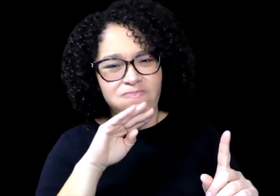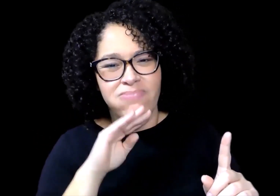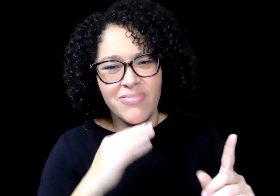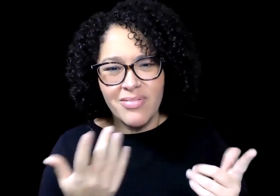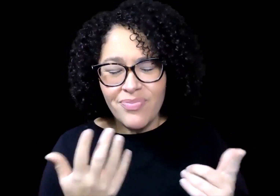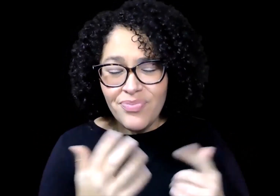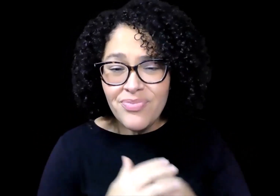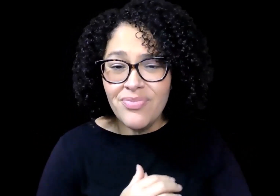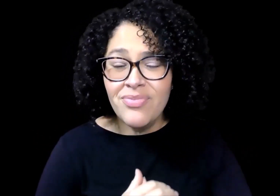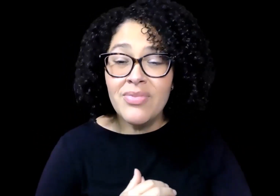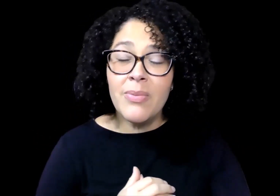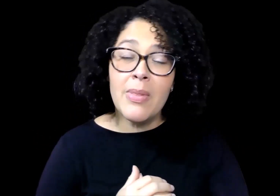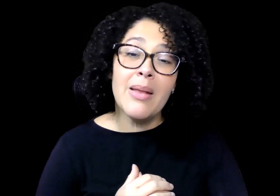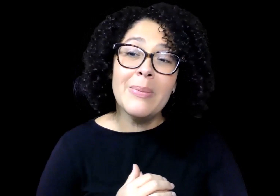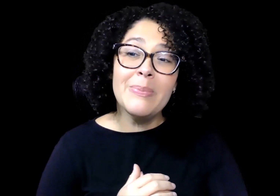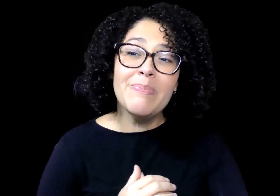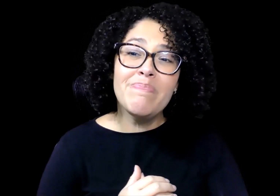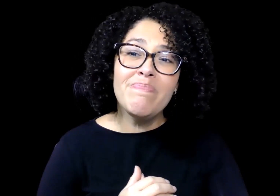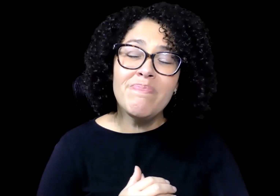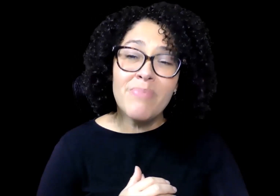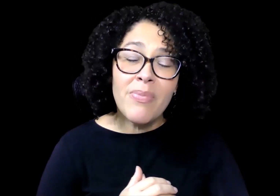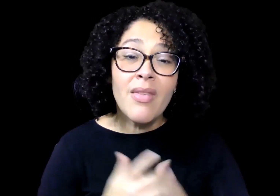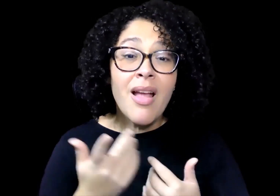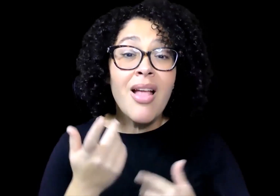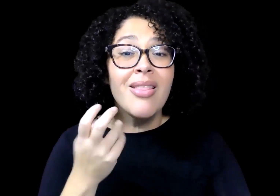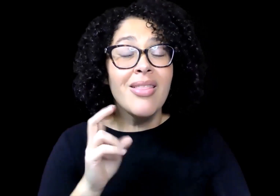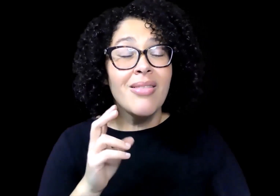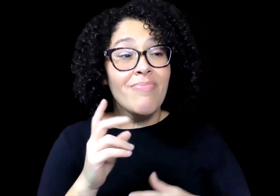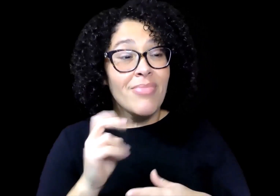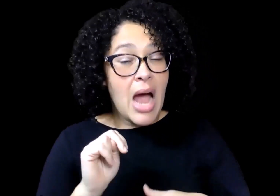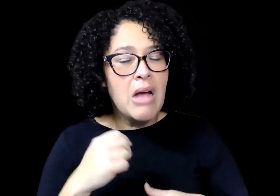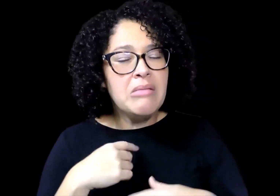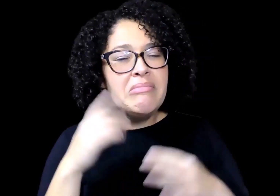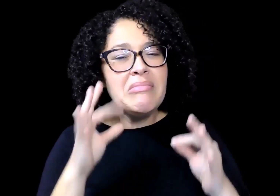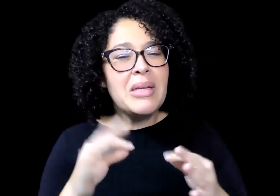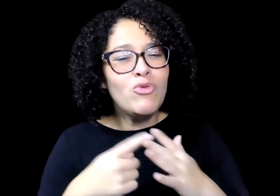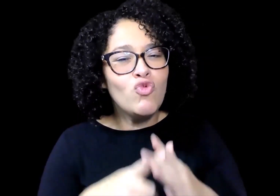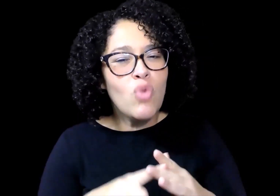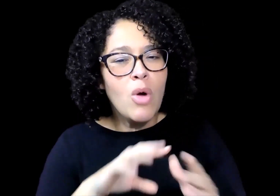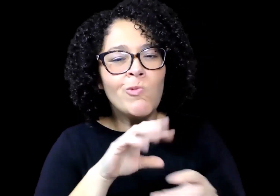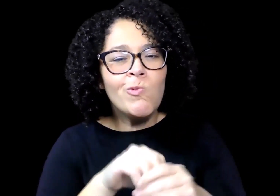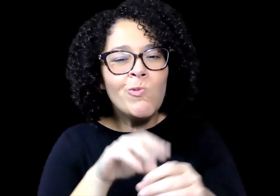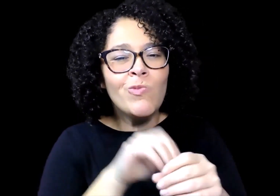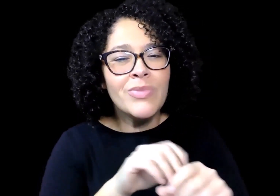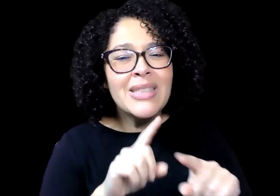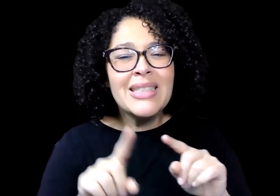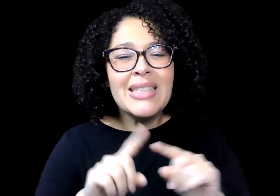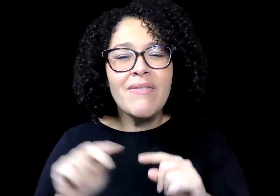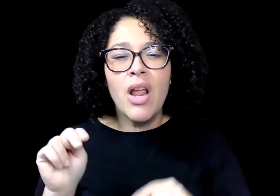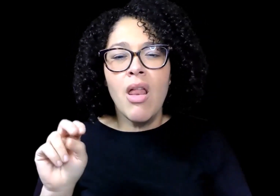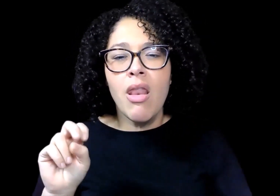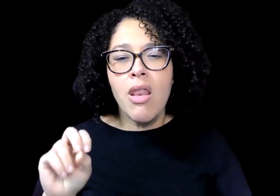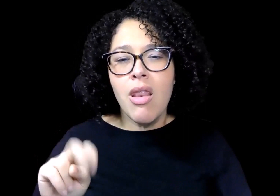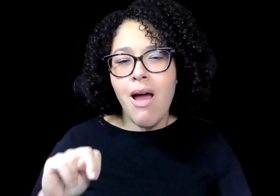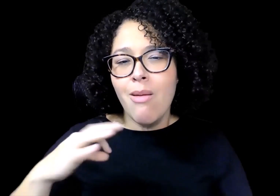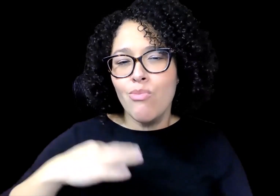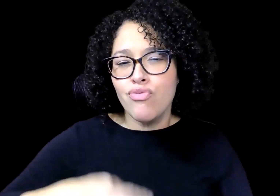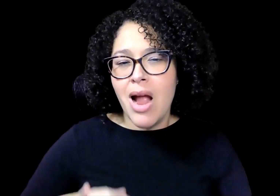but I'll always look back on that one unpleasant memory I decided to start getting involved in